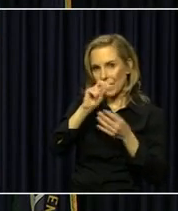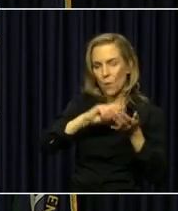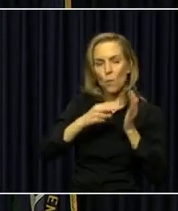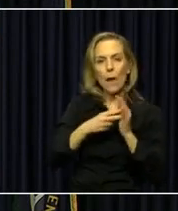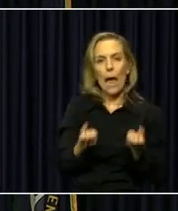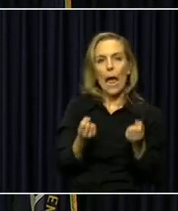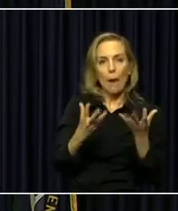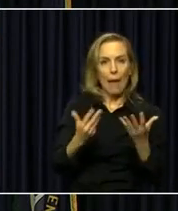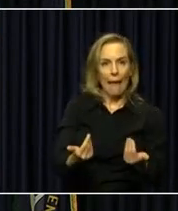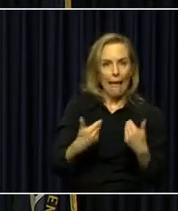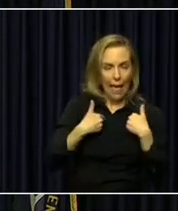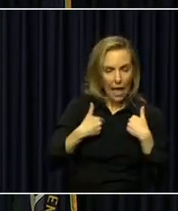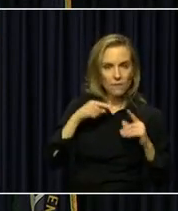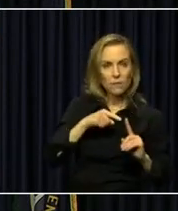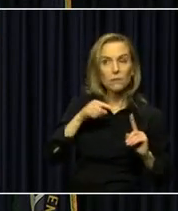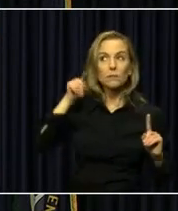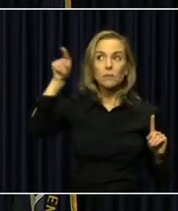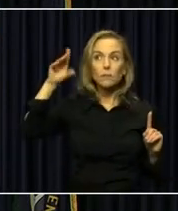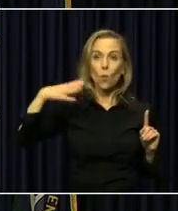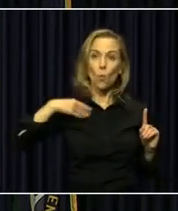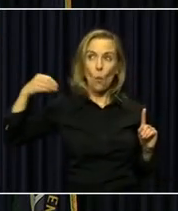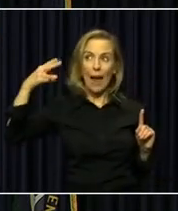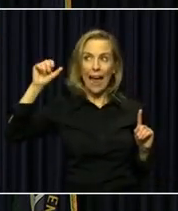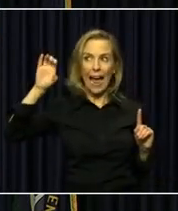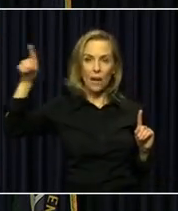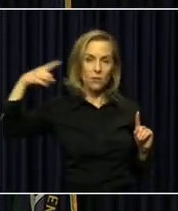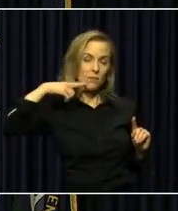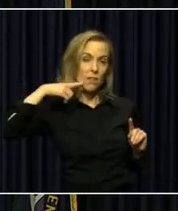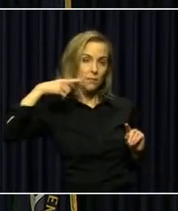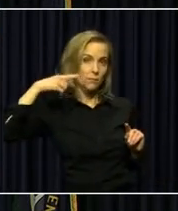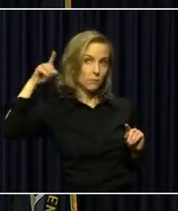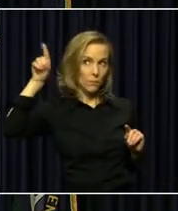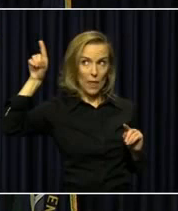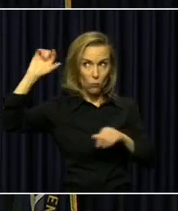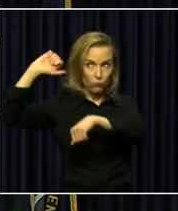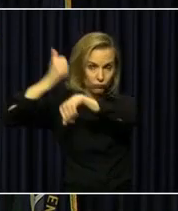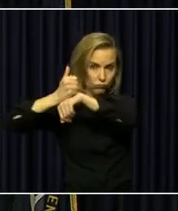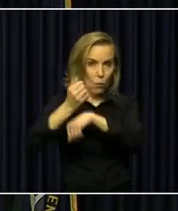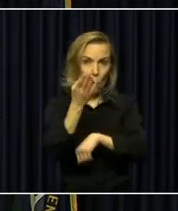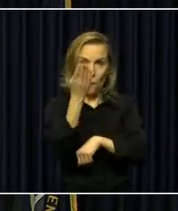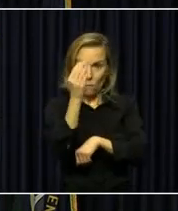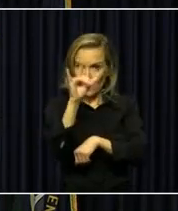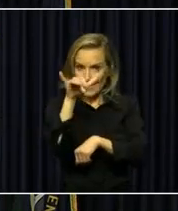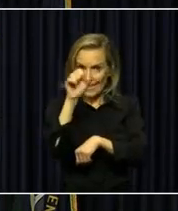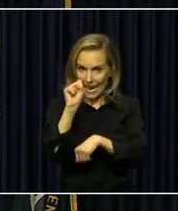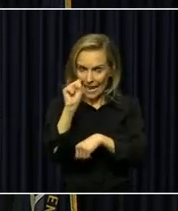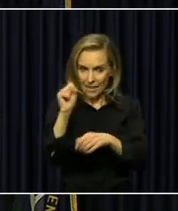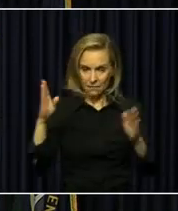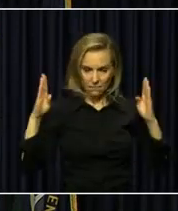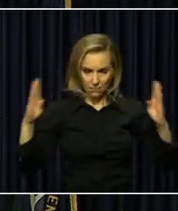SO TO DO THAT, WE ABSOLUTELY HAVE TO HAVE INCREASED TESTING CAPACITY AND CONTACT TRACING.